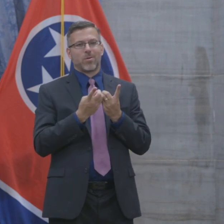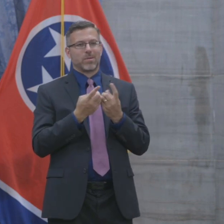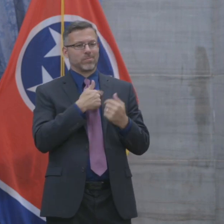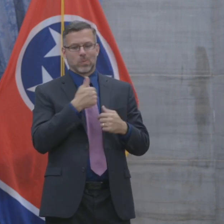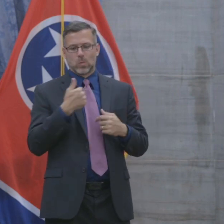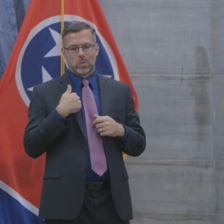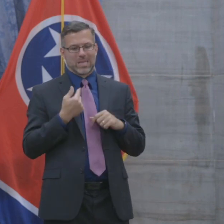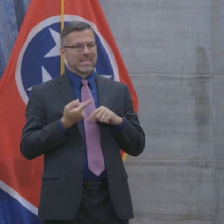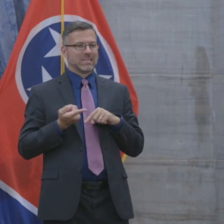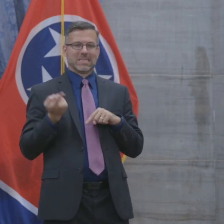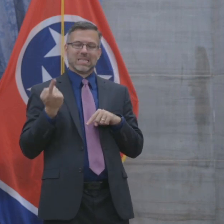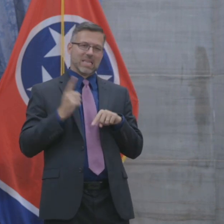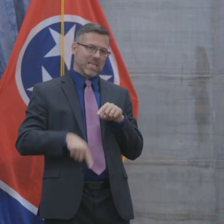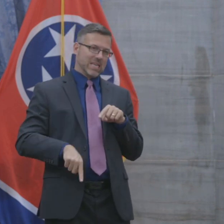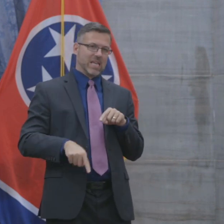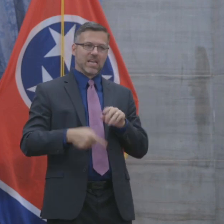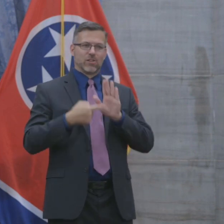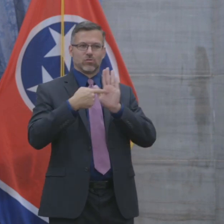He says if there's cases in the school and that